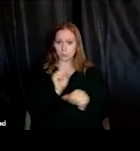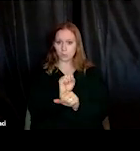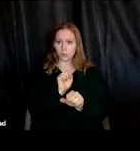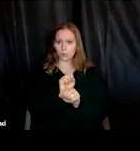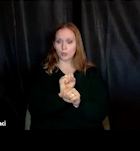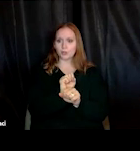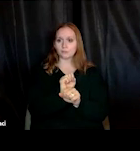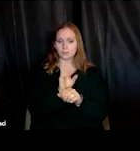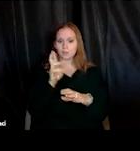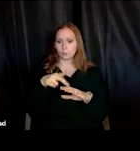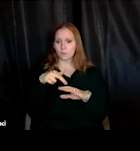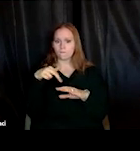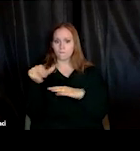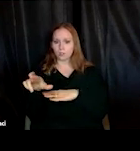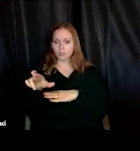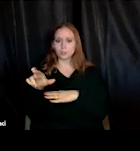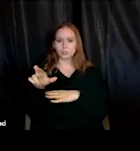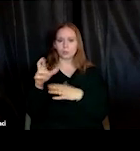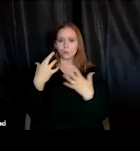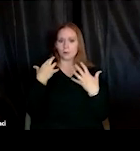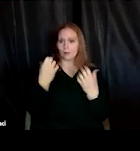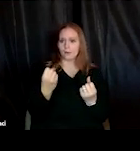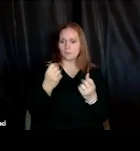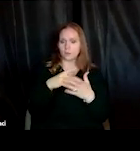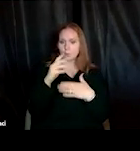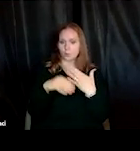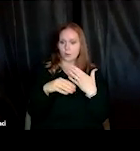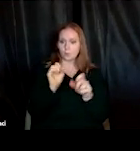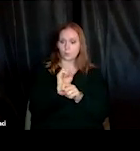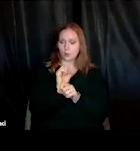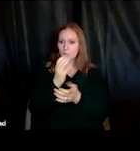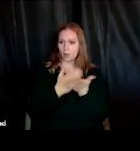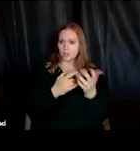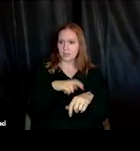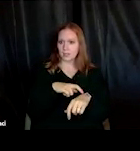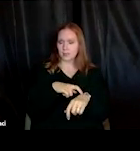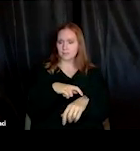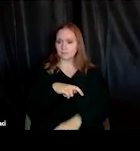to career recoveries program and work part-time. And then for those that were denied